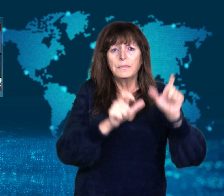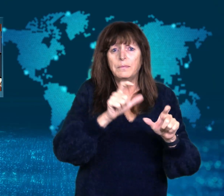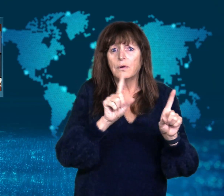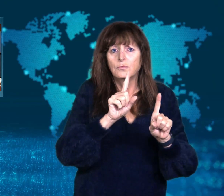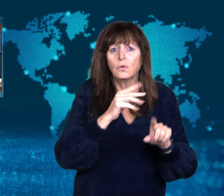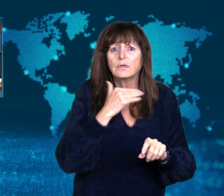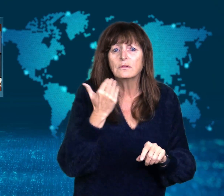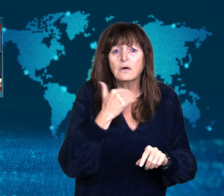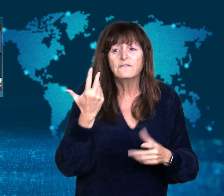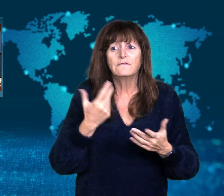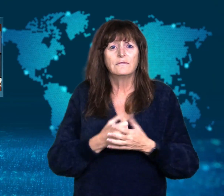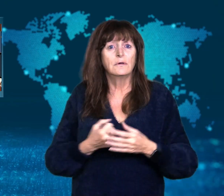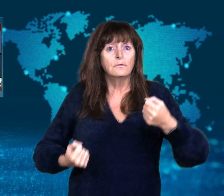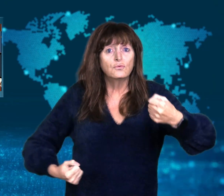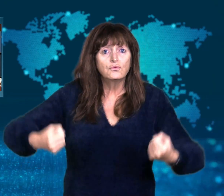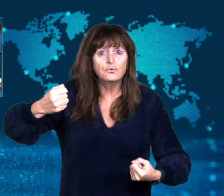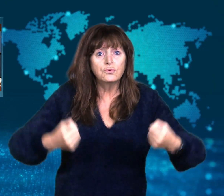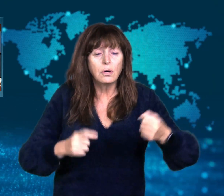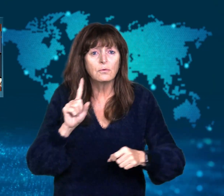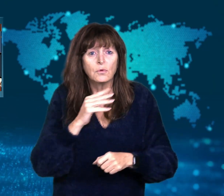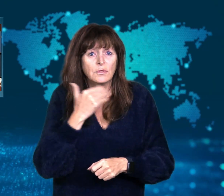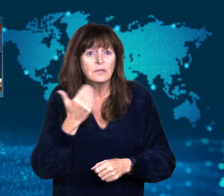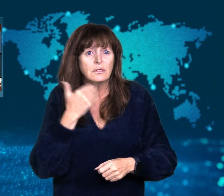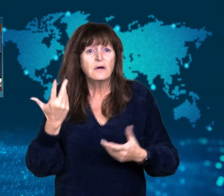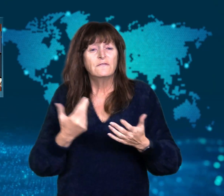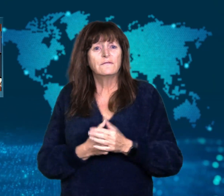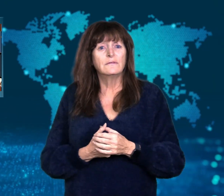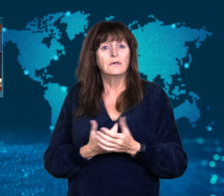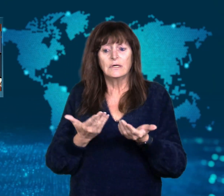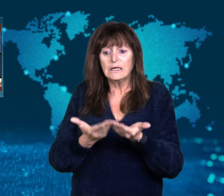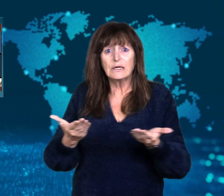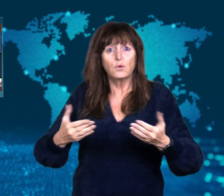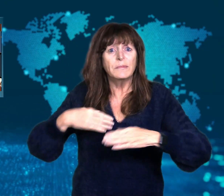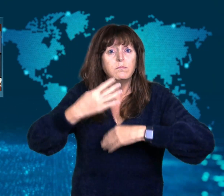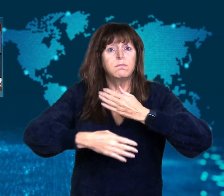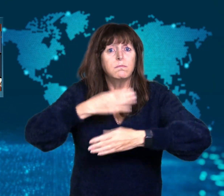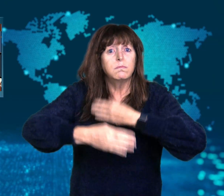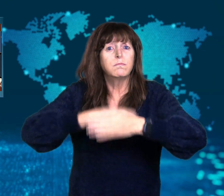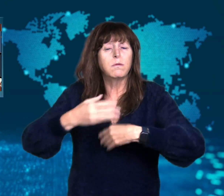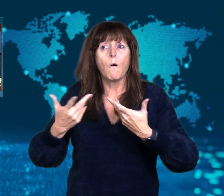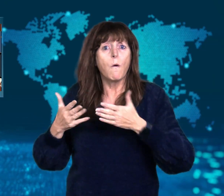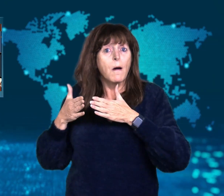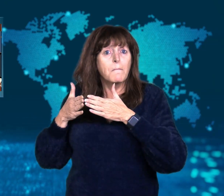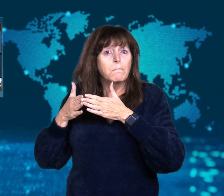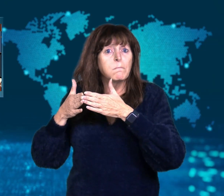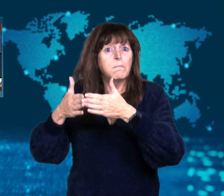and equipment and boats caused by the COVID-19 pandemic.